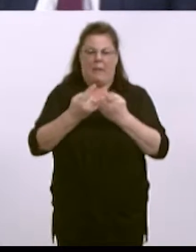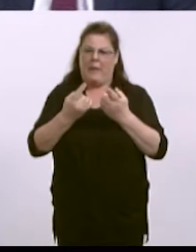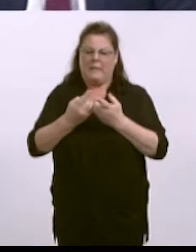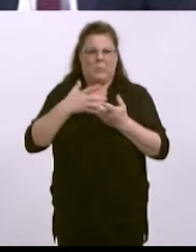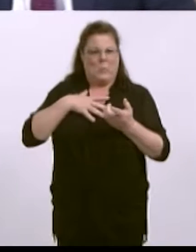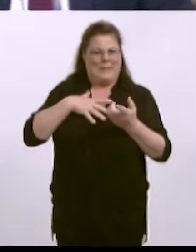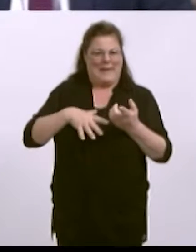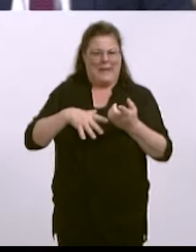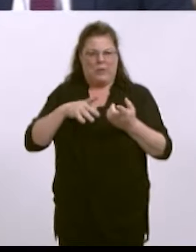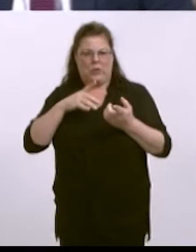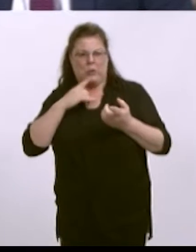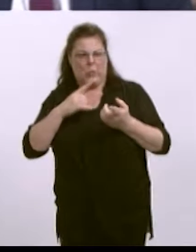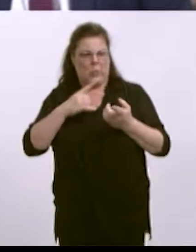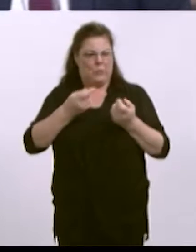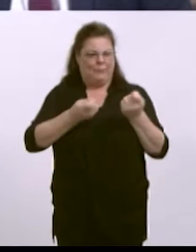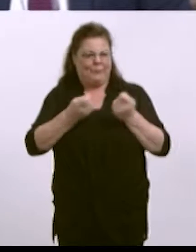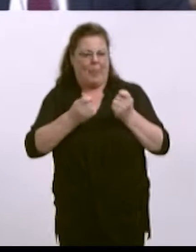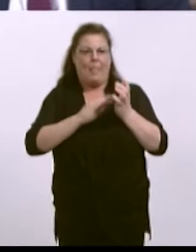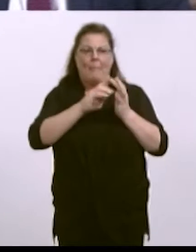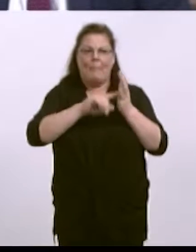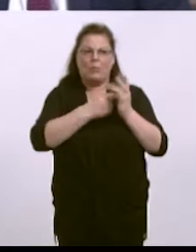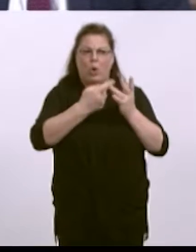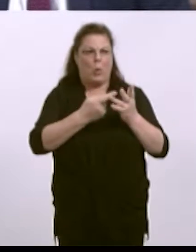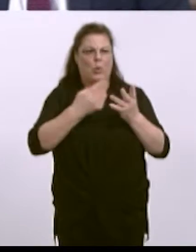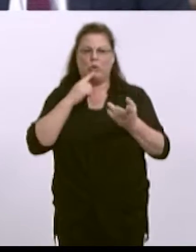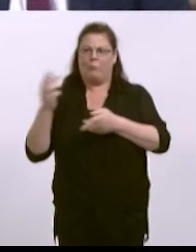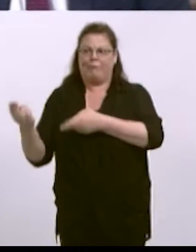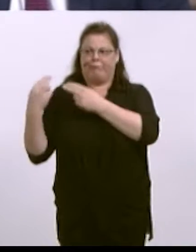the metro are not devolved. So, thereís a great deal of official-to-official contact